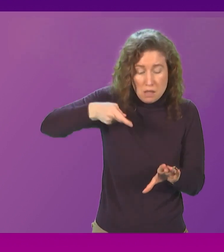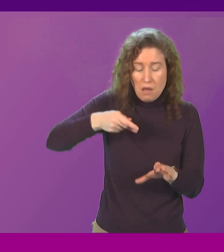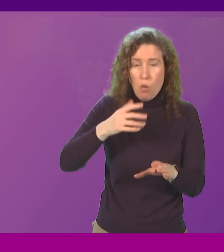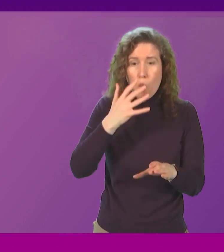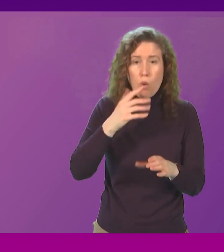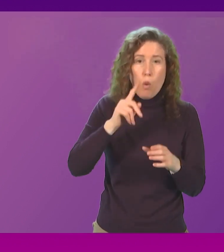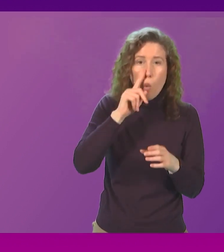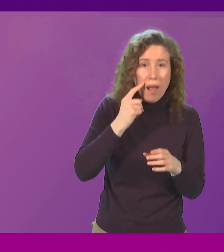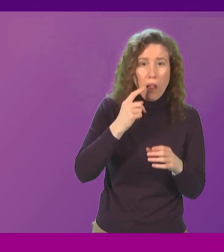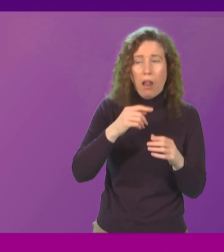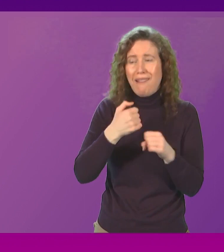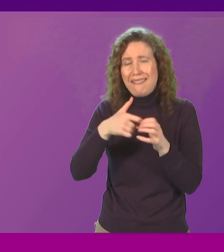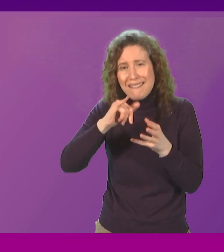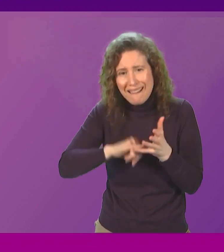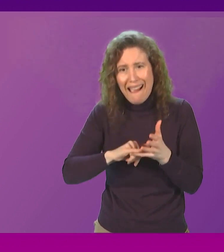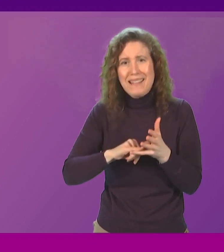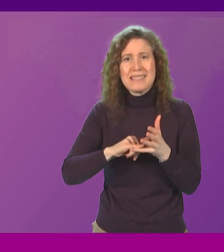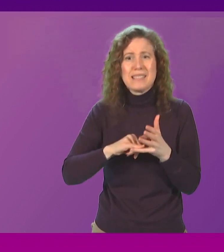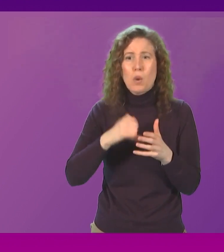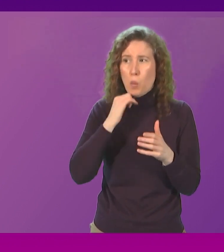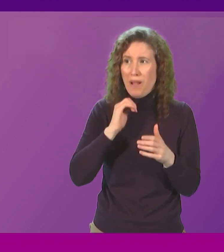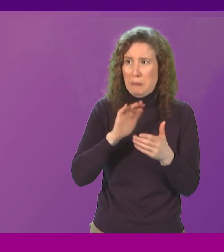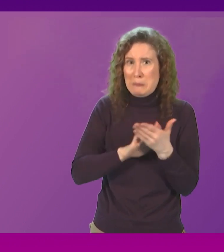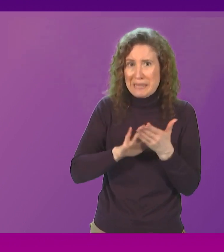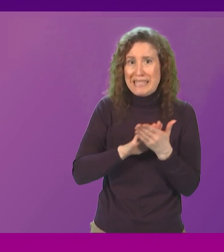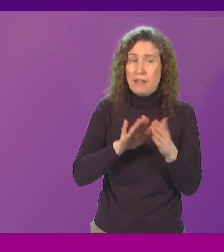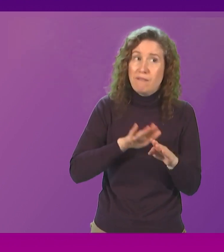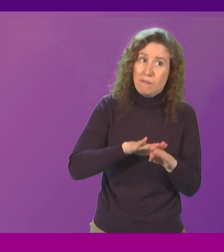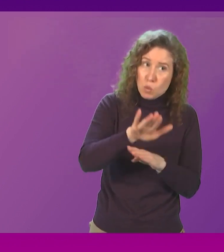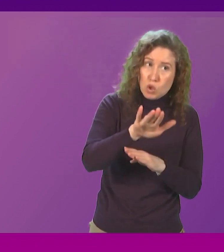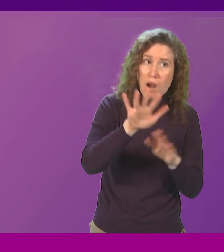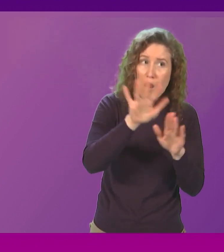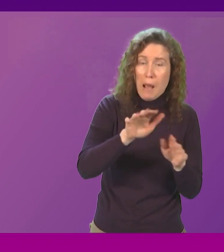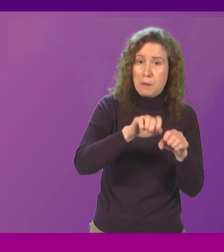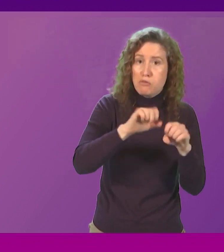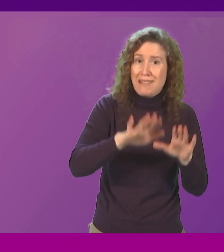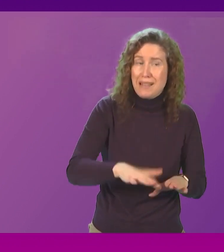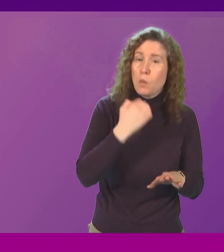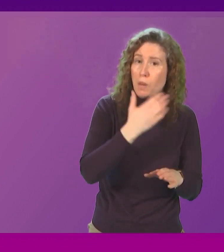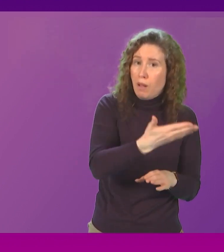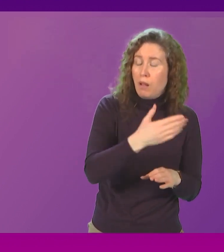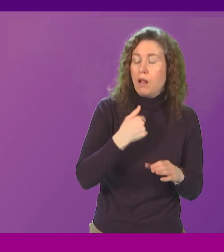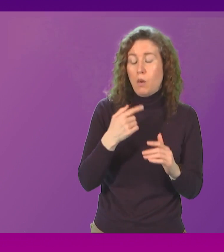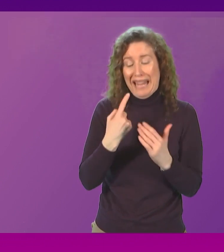condemn future generations to climate breakdown. Independent research commissioned through the Bute house agreement has shown that North